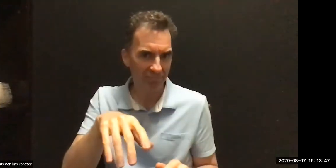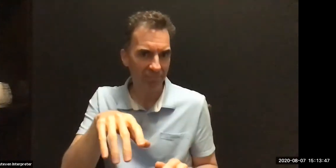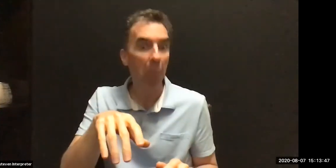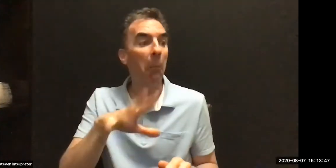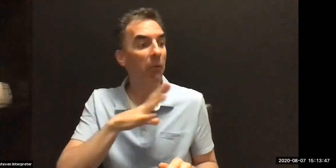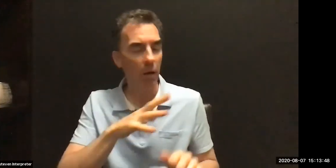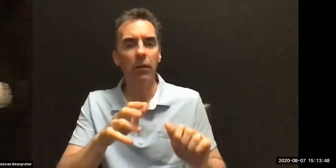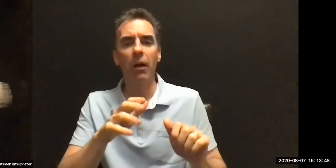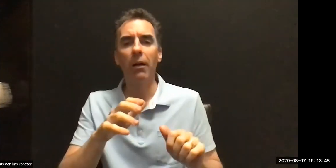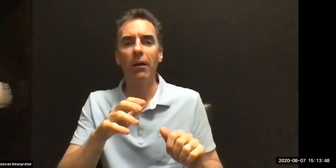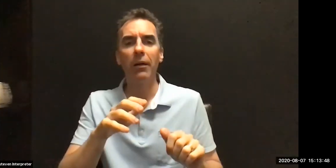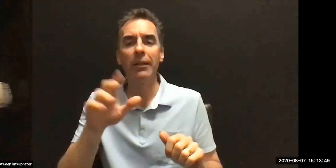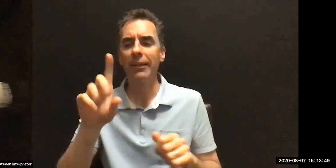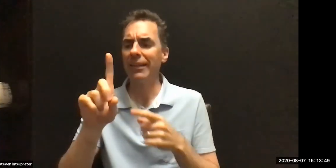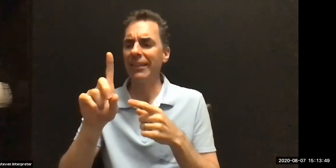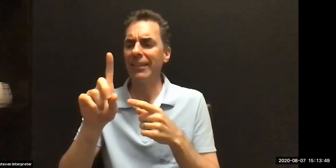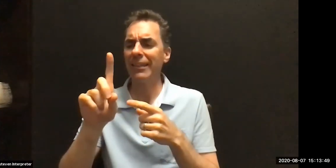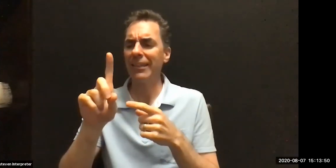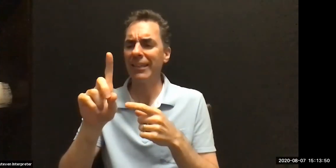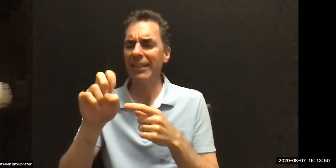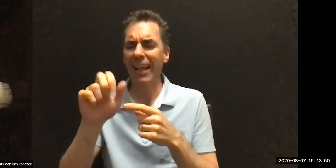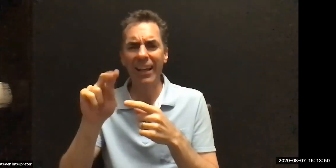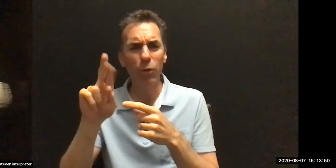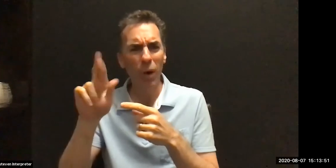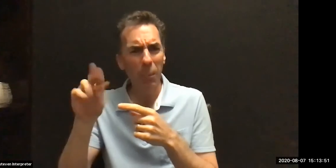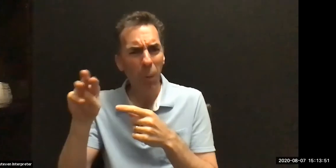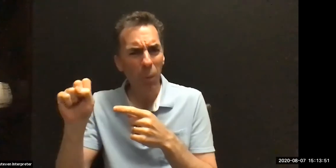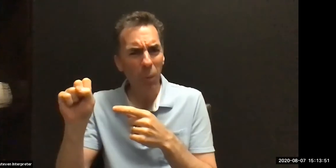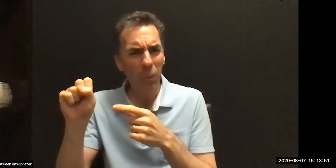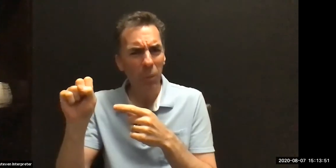Channelle Charest: Denise Ramos is our executive director, she would probably be the best person to talk to